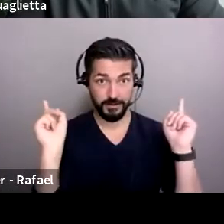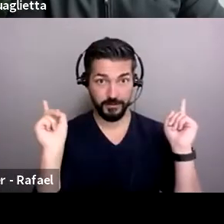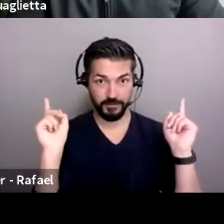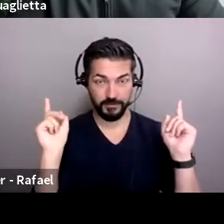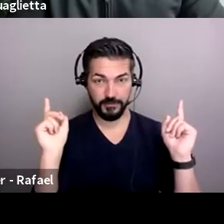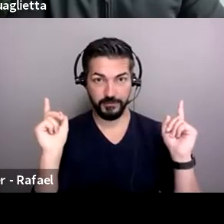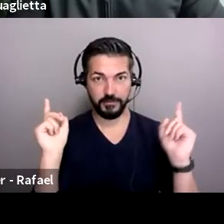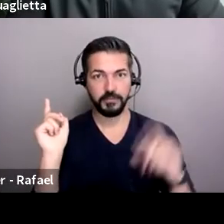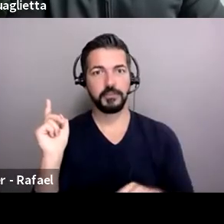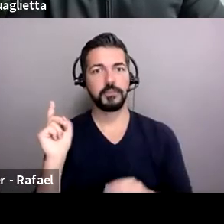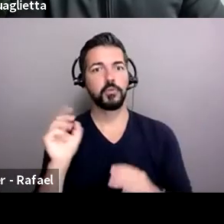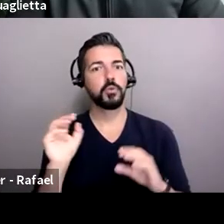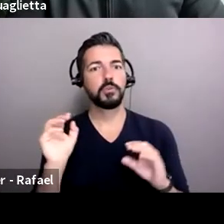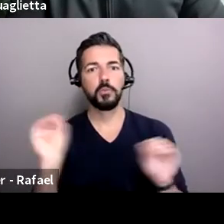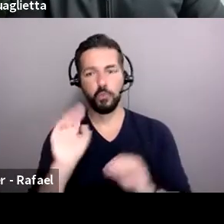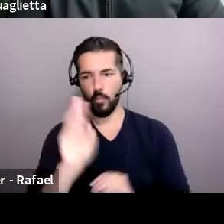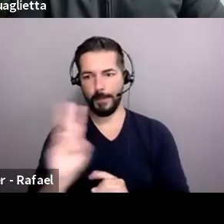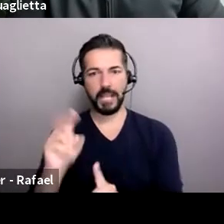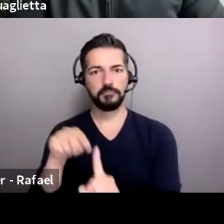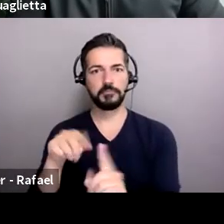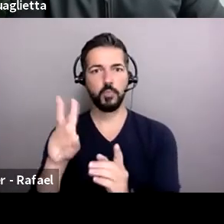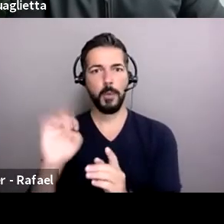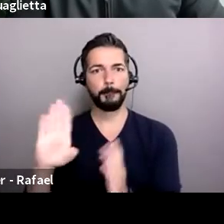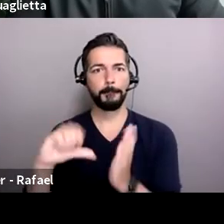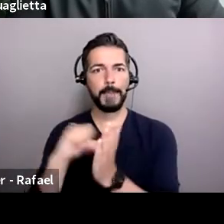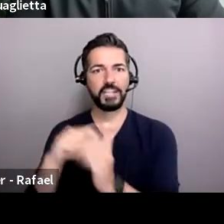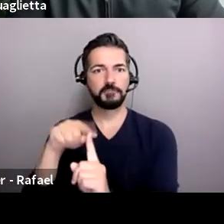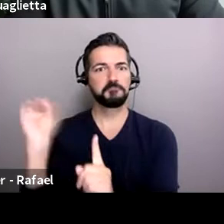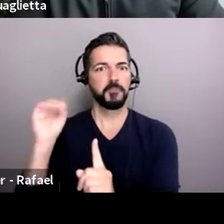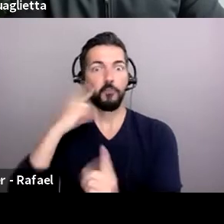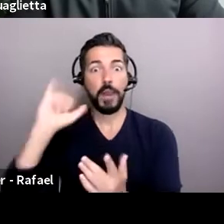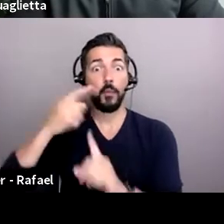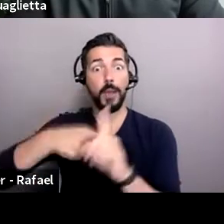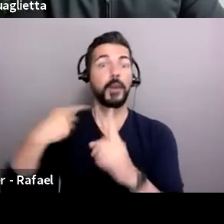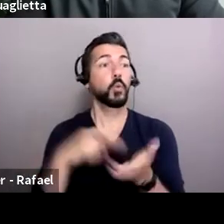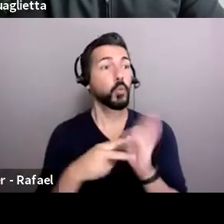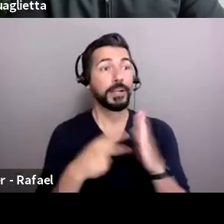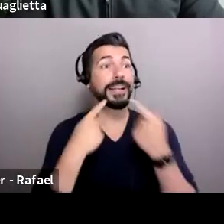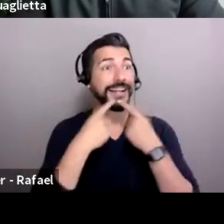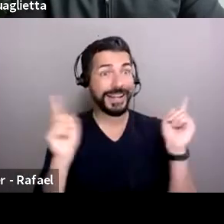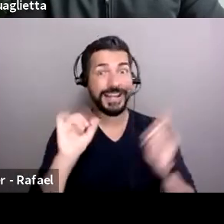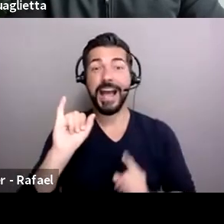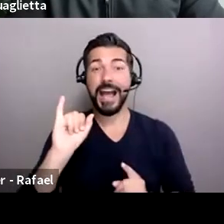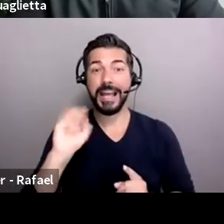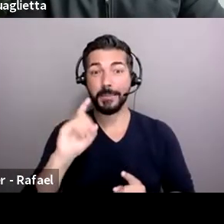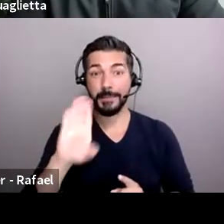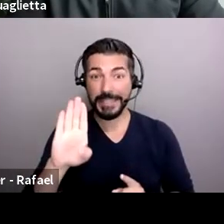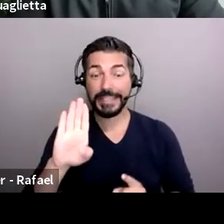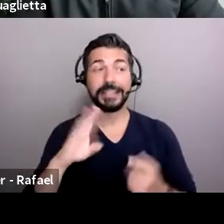we wouldn't have a page for maybe a month sometimes. So we had announced it. Imdb put it up, Wikipedia would put it up everyone to start talking about it.